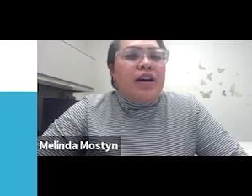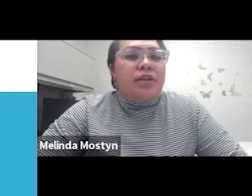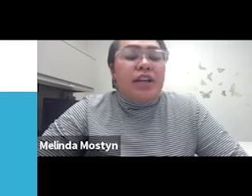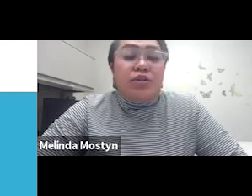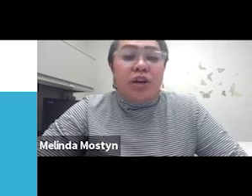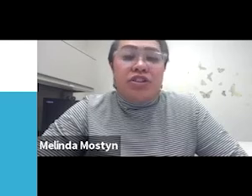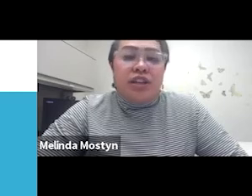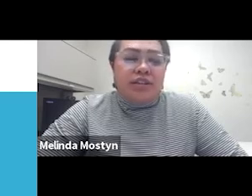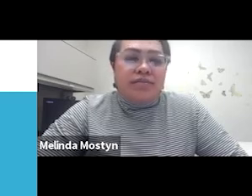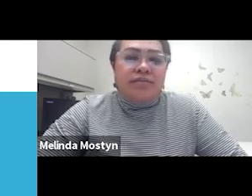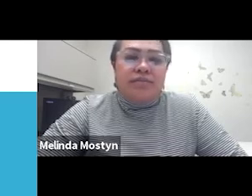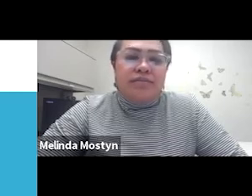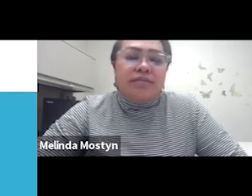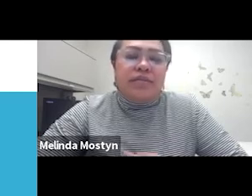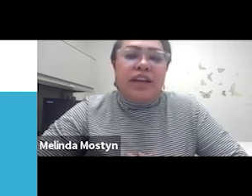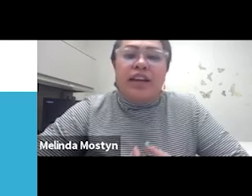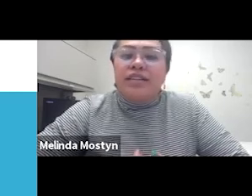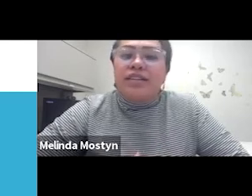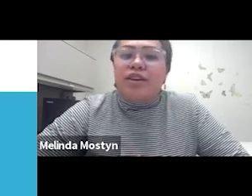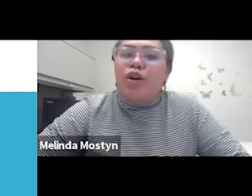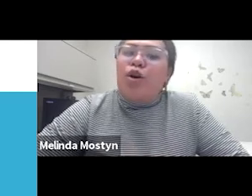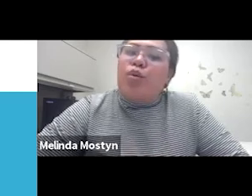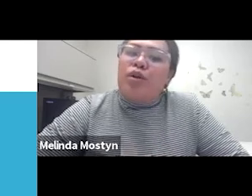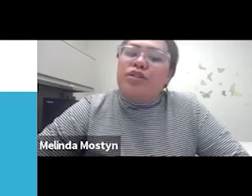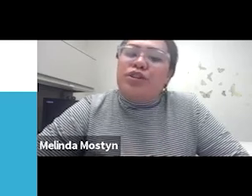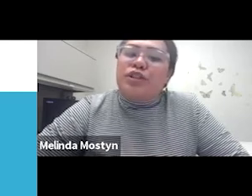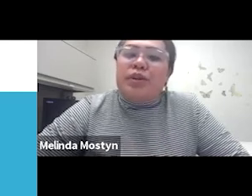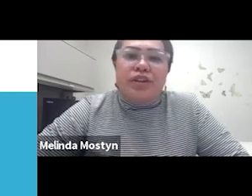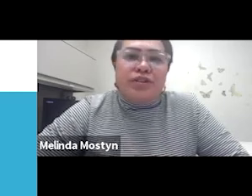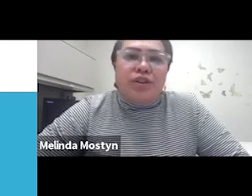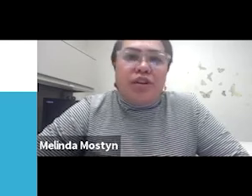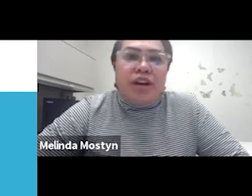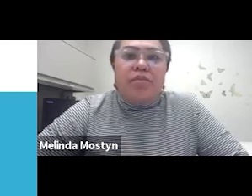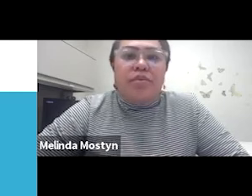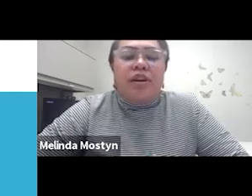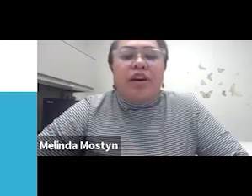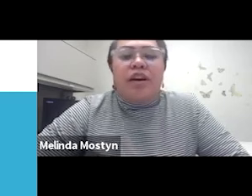The next question is, "What was your experience growing up?"